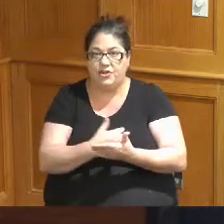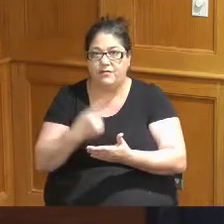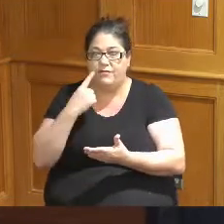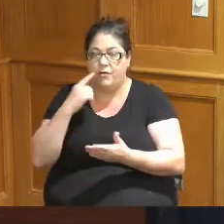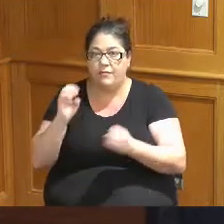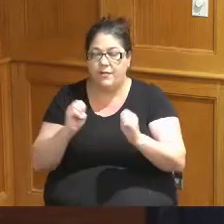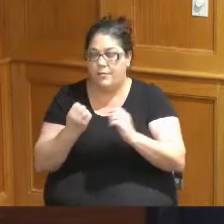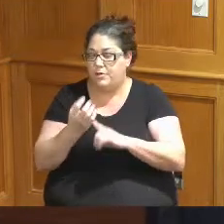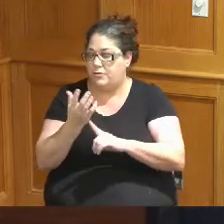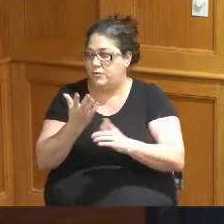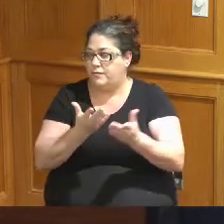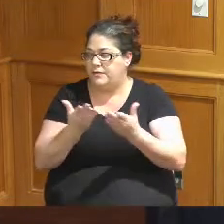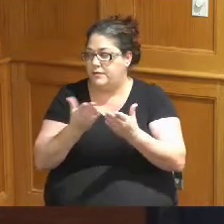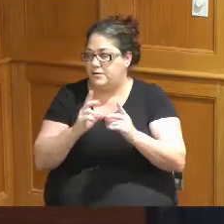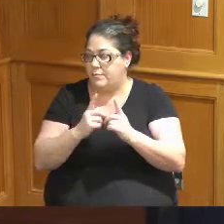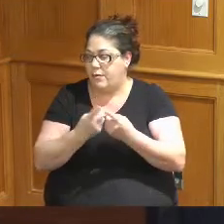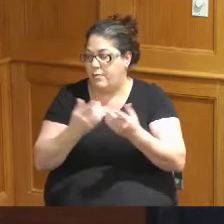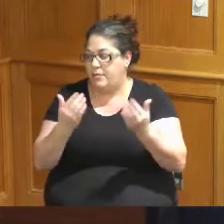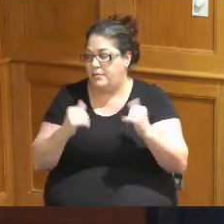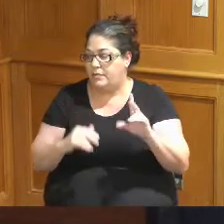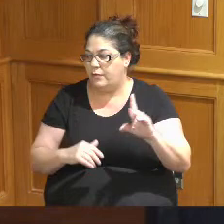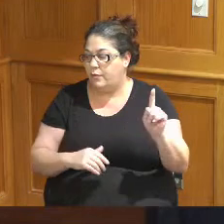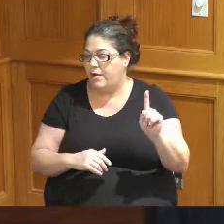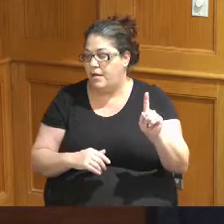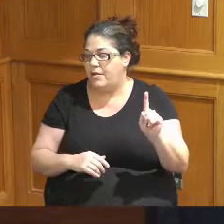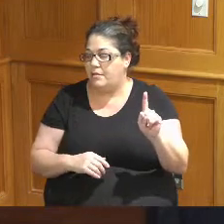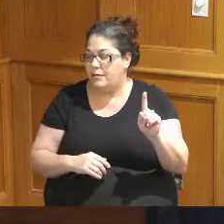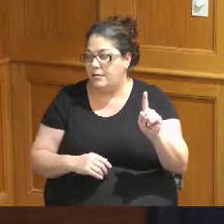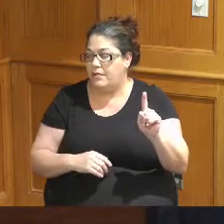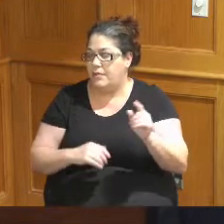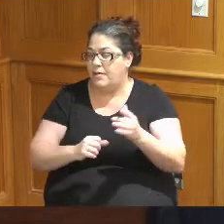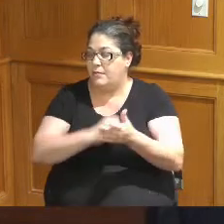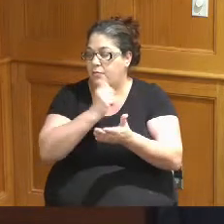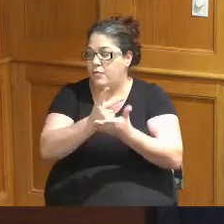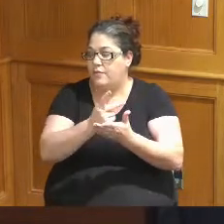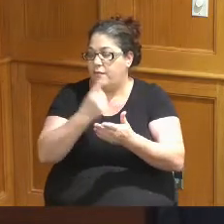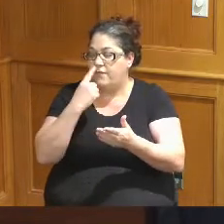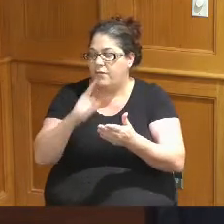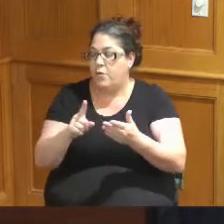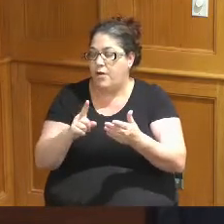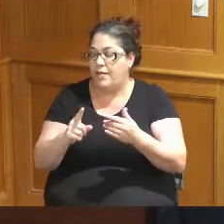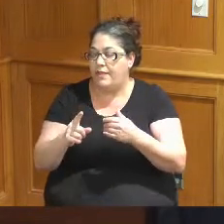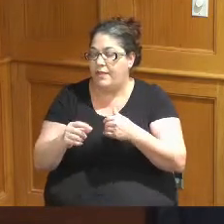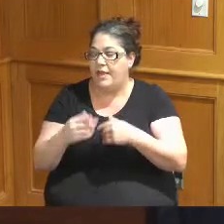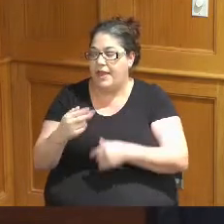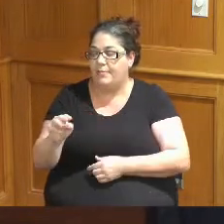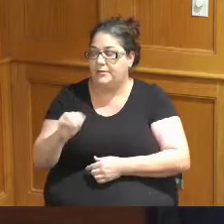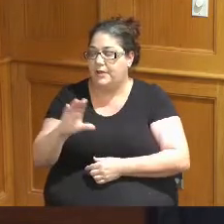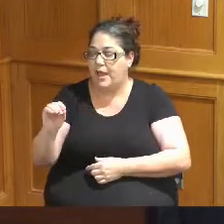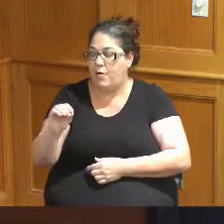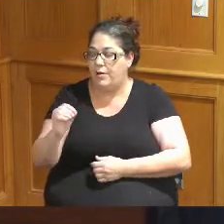Services item 31 is the approval of the house the Hamilton County multi-hazard mitigation